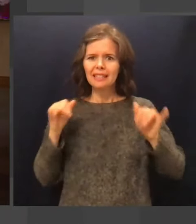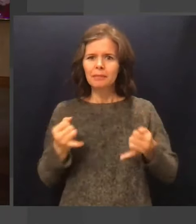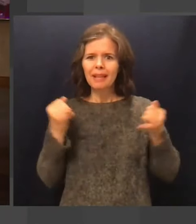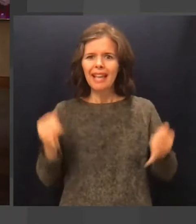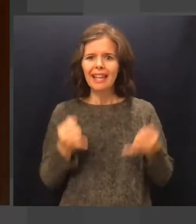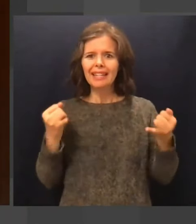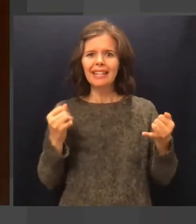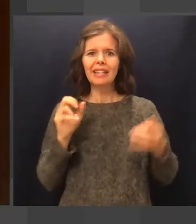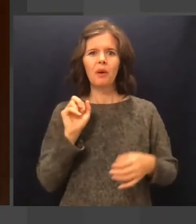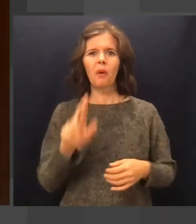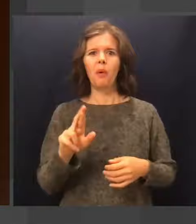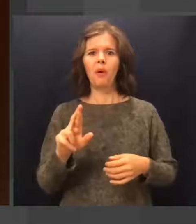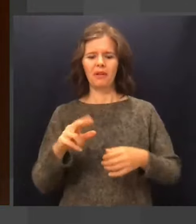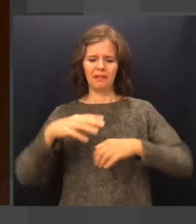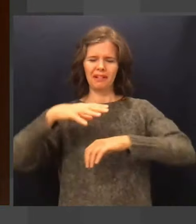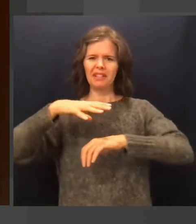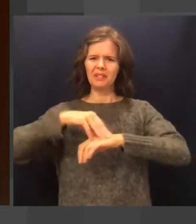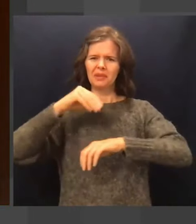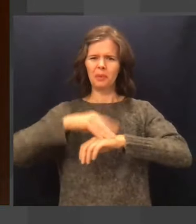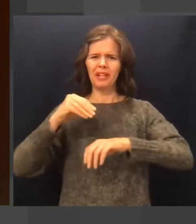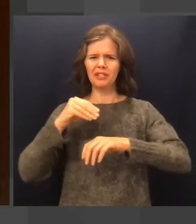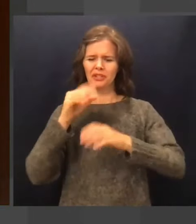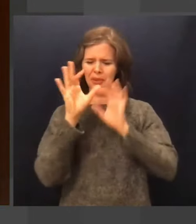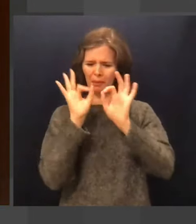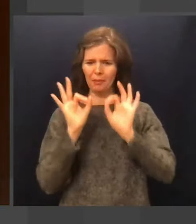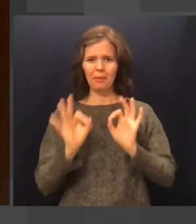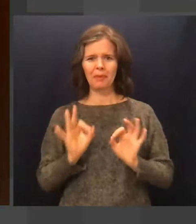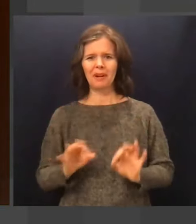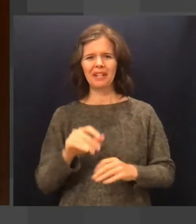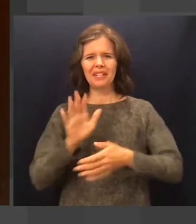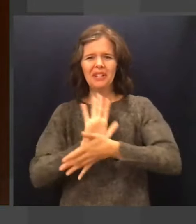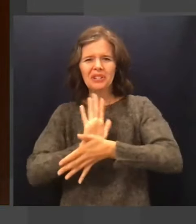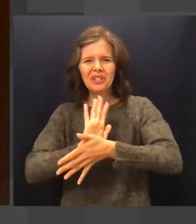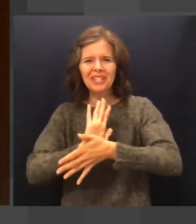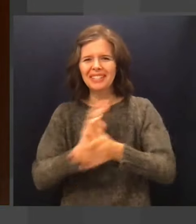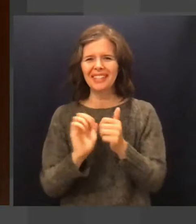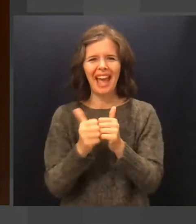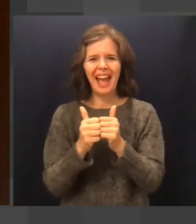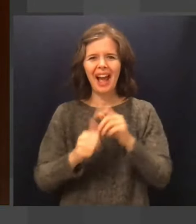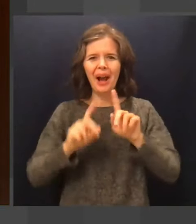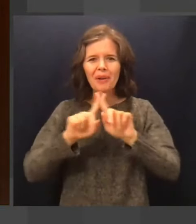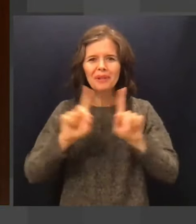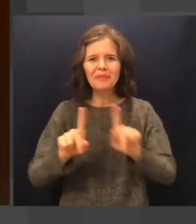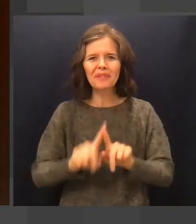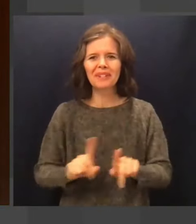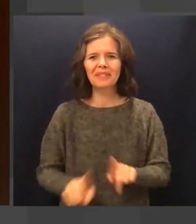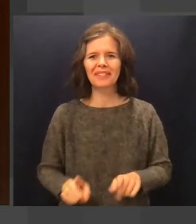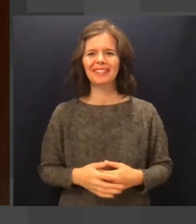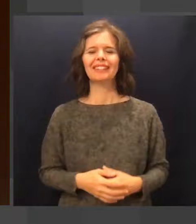THAT IS HOW VARIED THEY WILL BE.